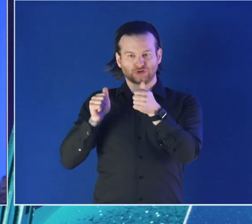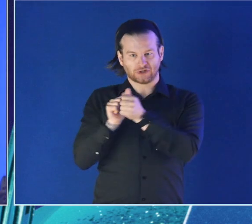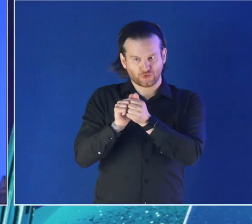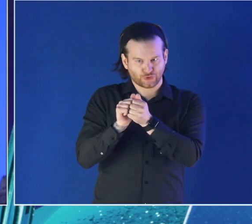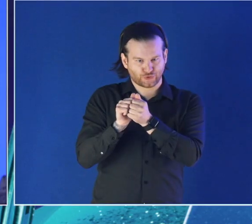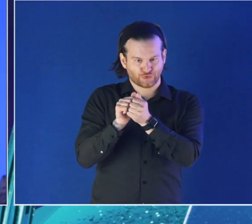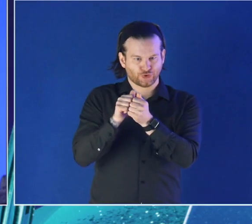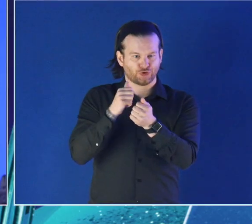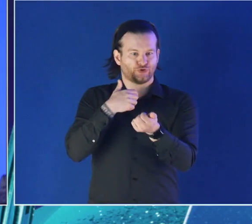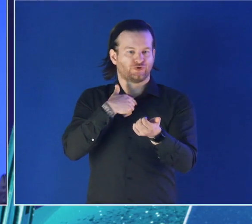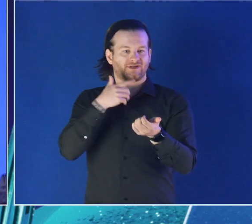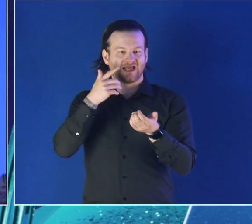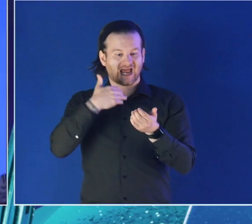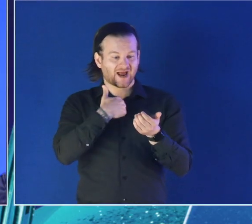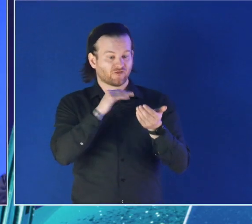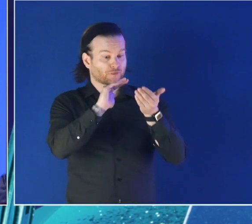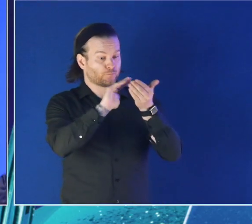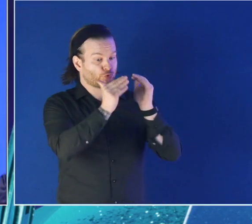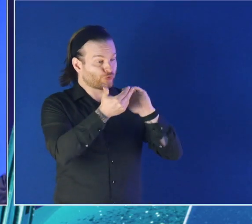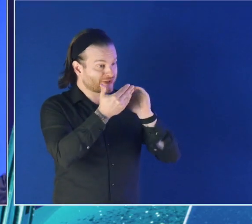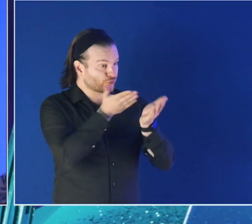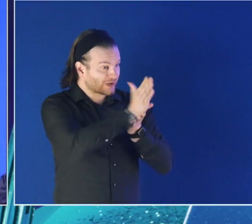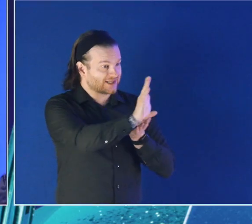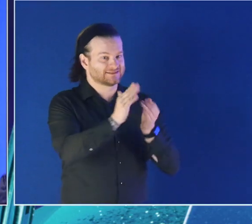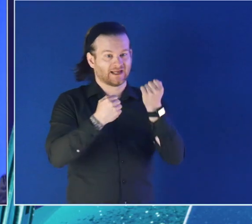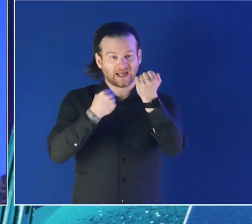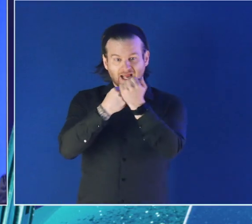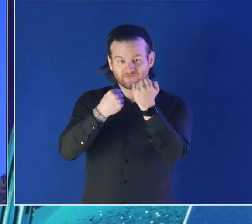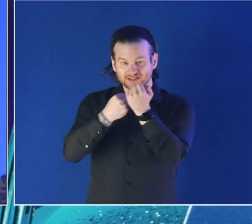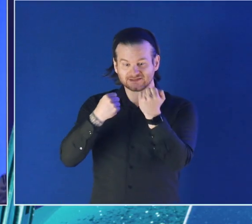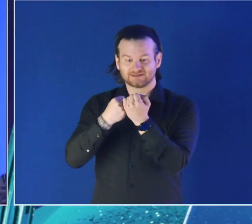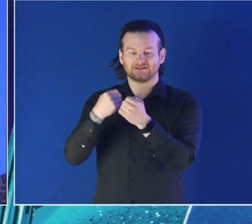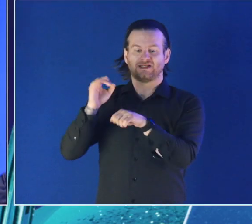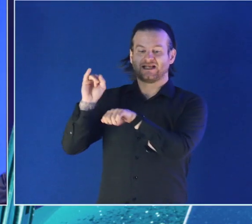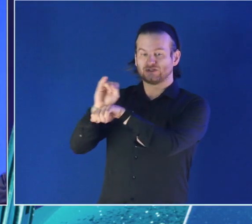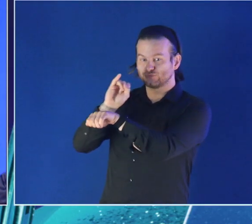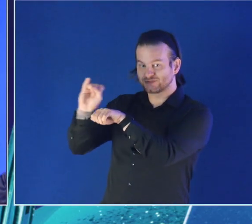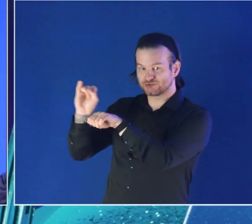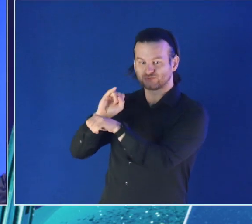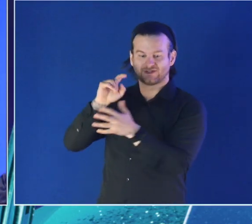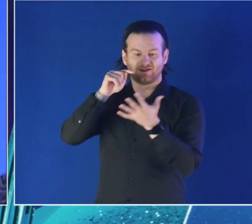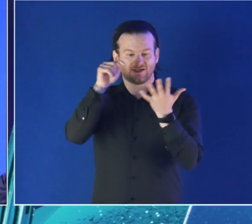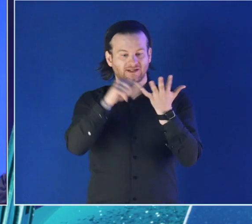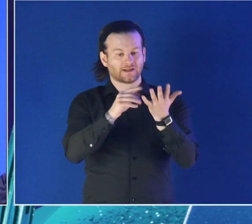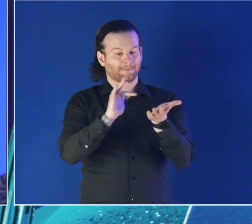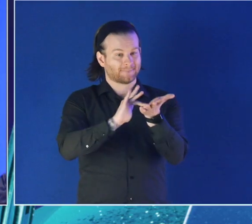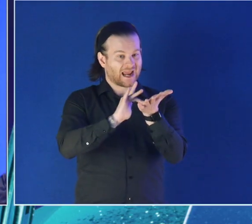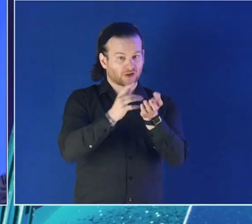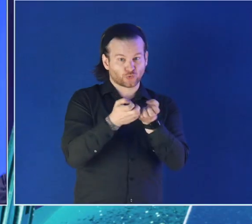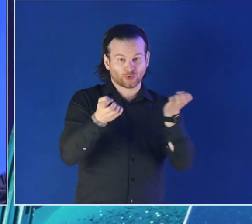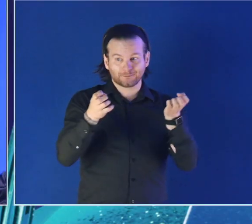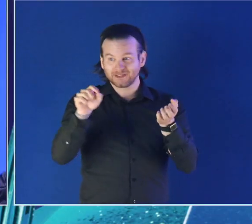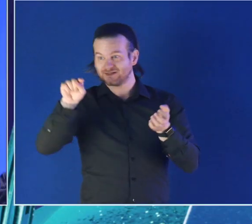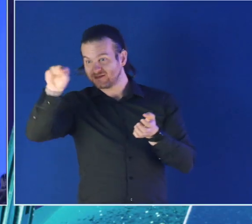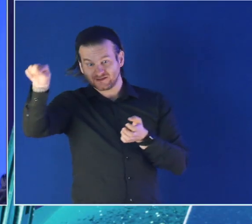and then the durable medical equipment field. Why is that important? It's because this is the only way that we scale access,